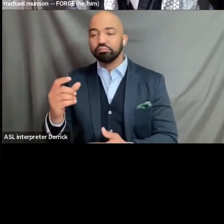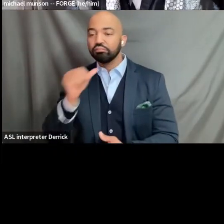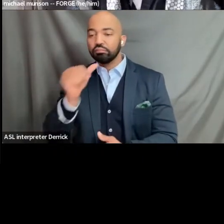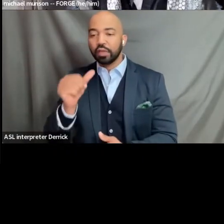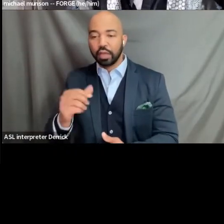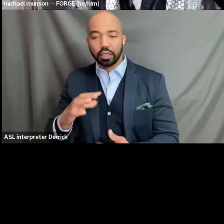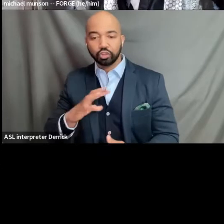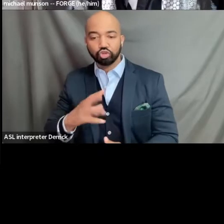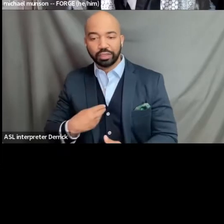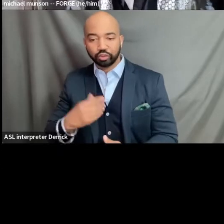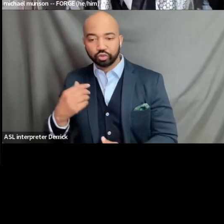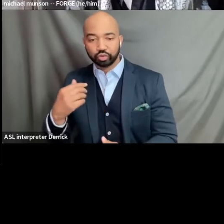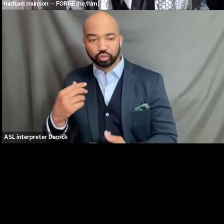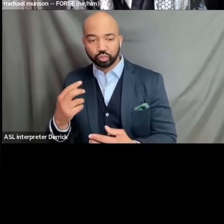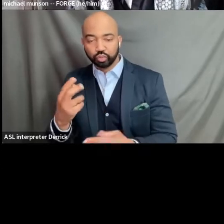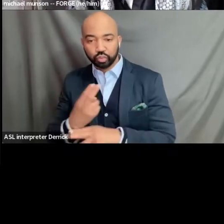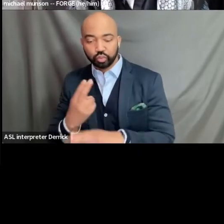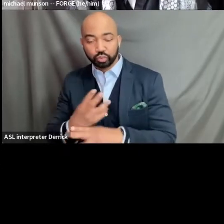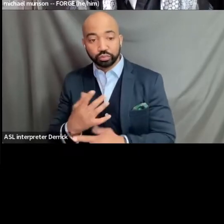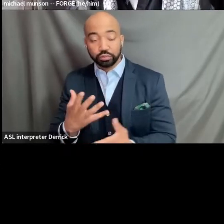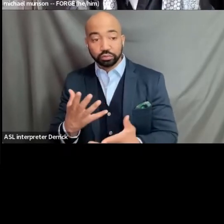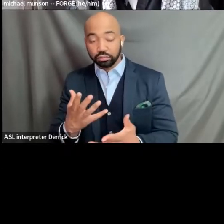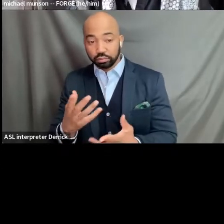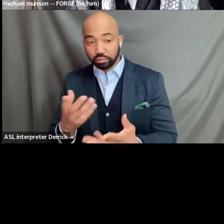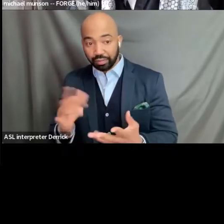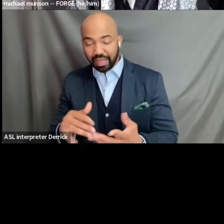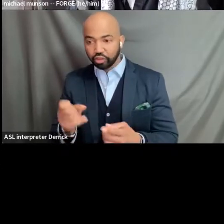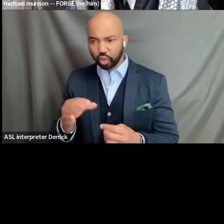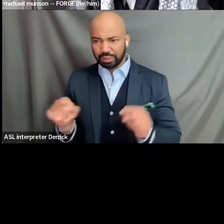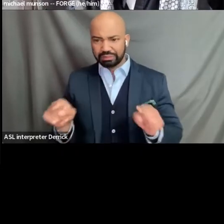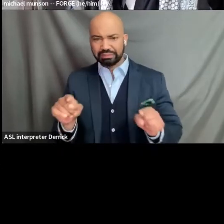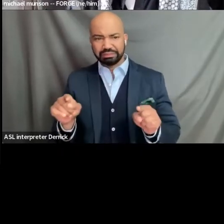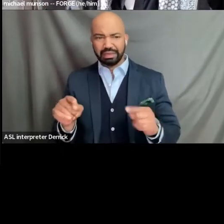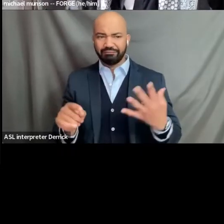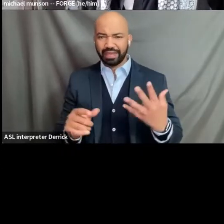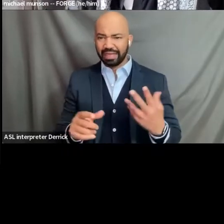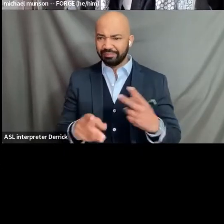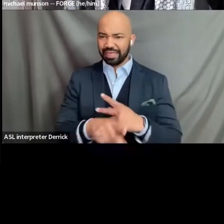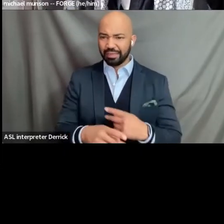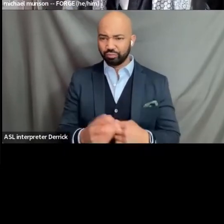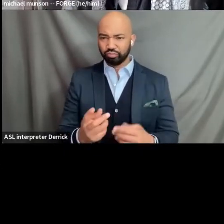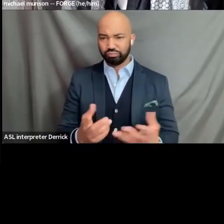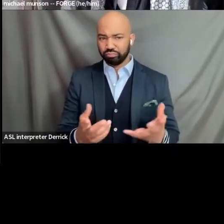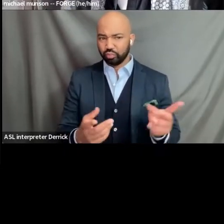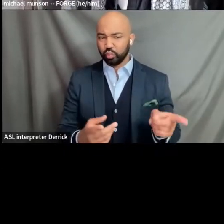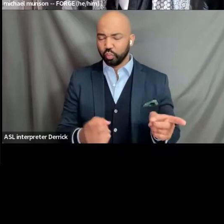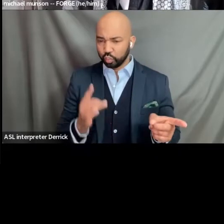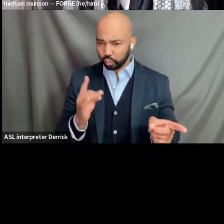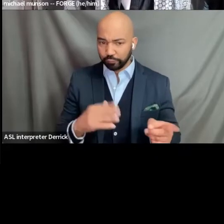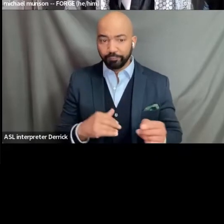So it's a lot of times higher, it's five times higher. And the trans kids are also seriously contemplating suicide